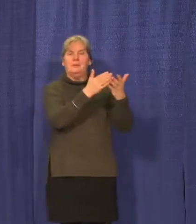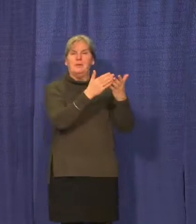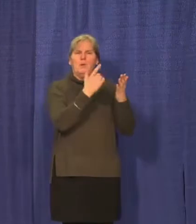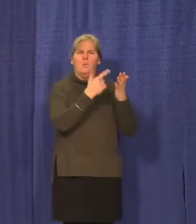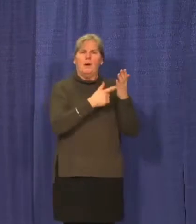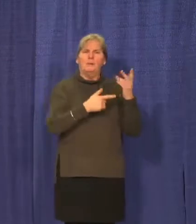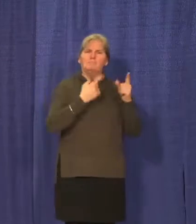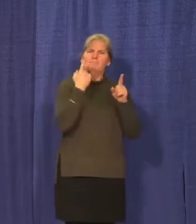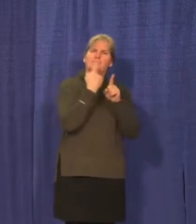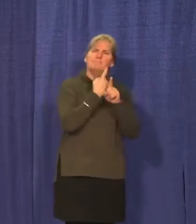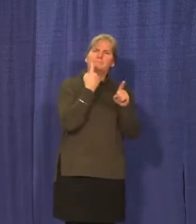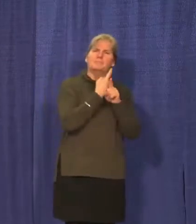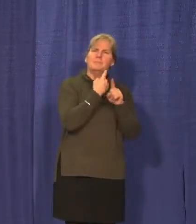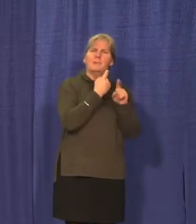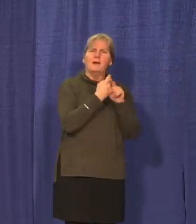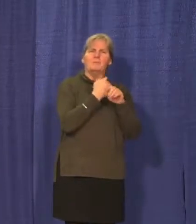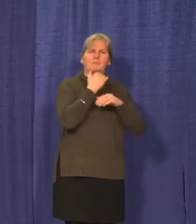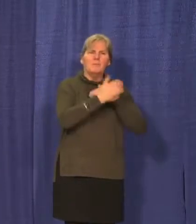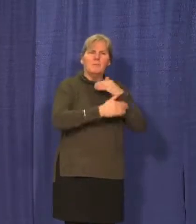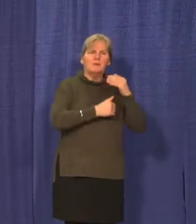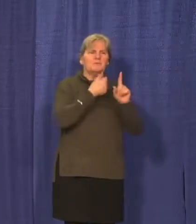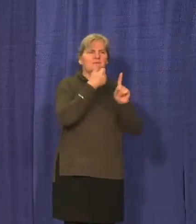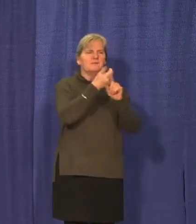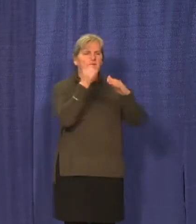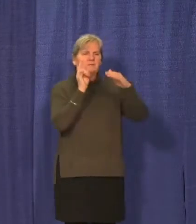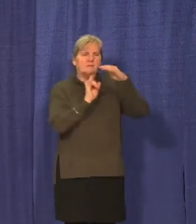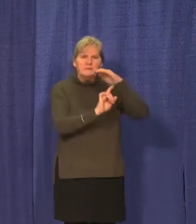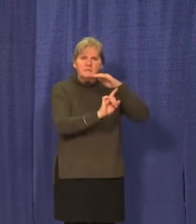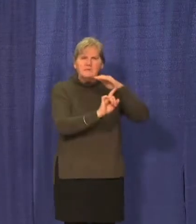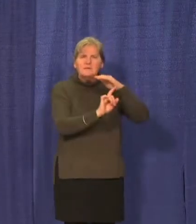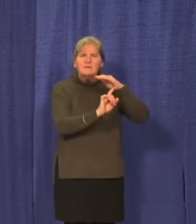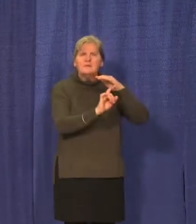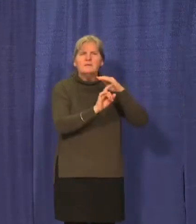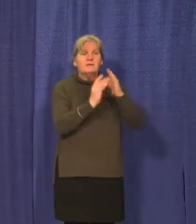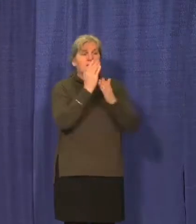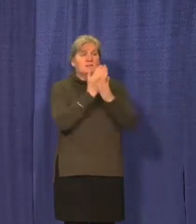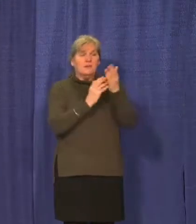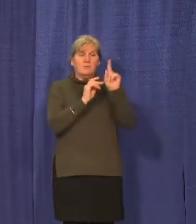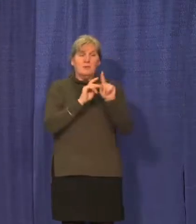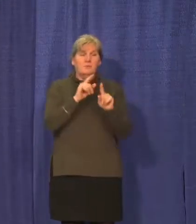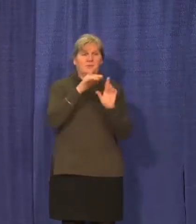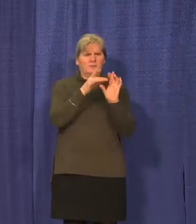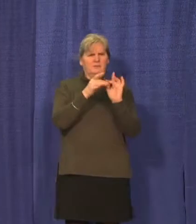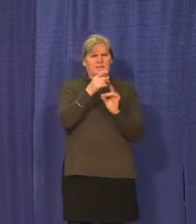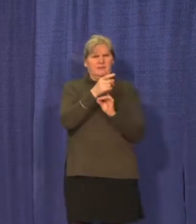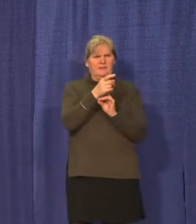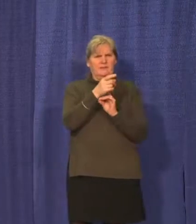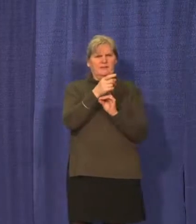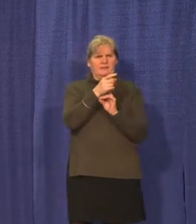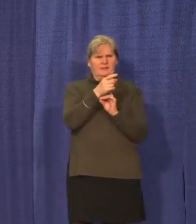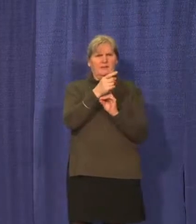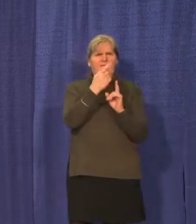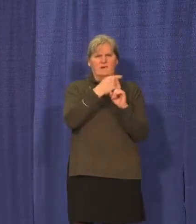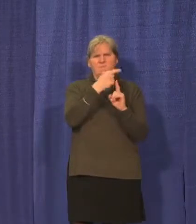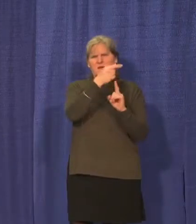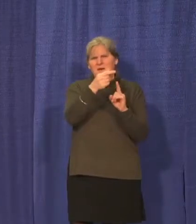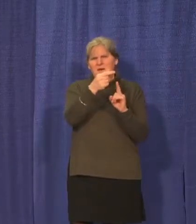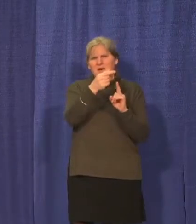over what the proper techniques were for self isolating. A lot of people were quoting stuff from the government, or